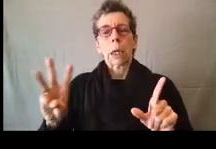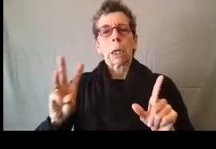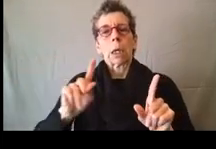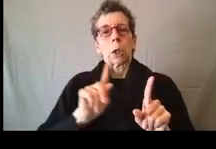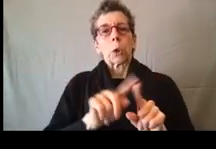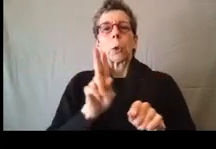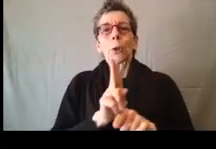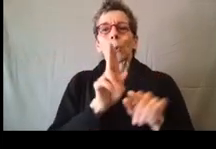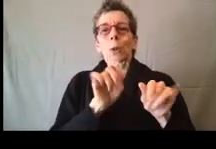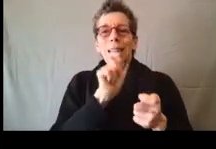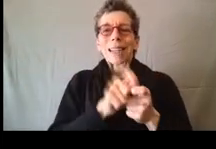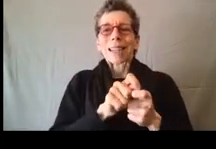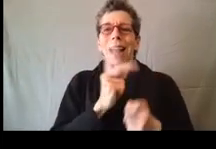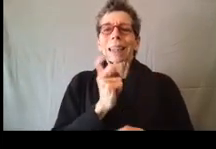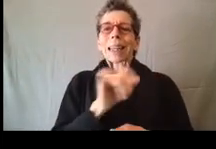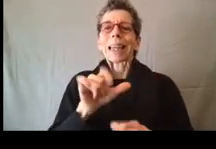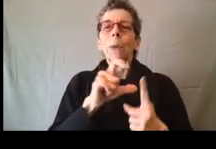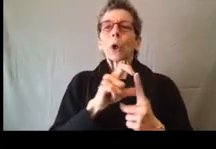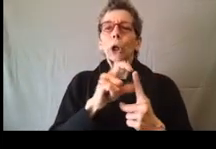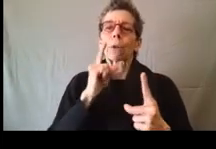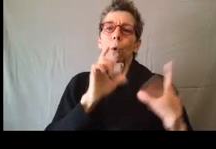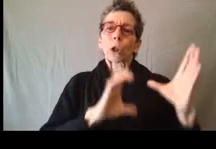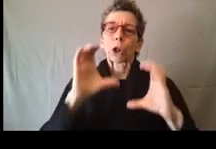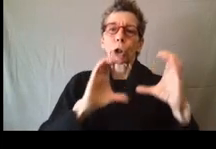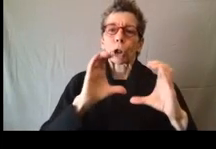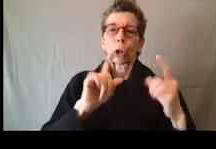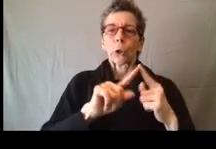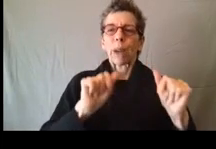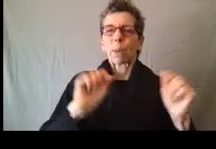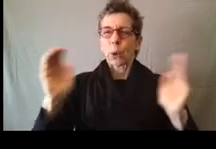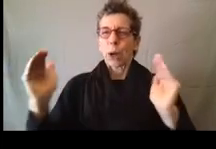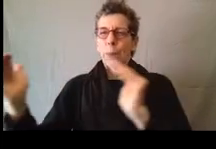the same keywords to search their websites. Like I said, I will get right back to that.